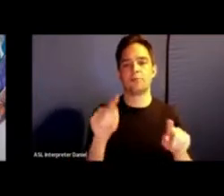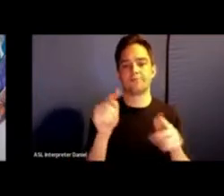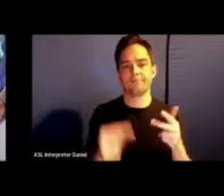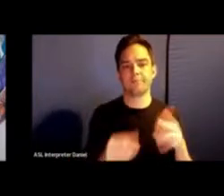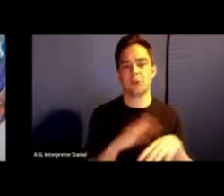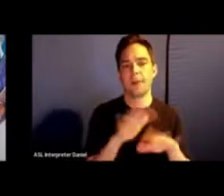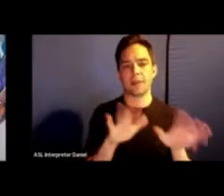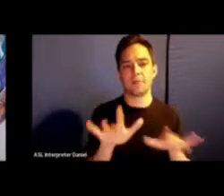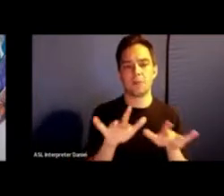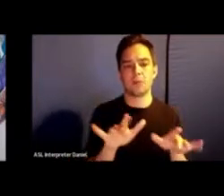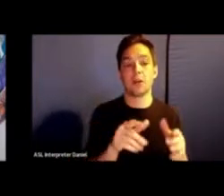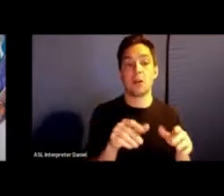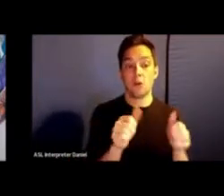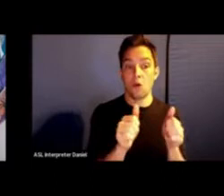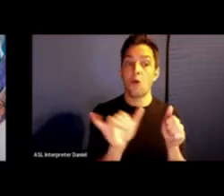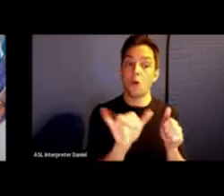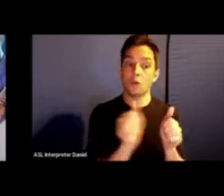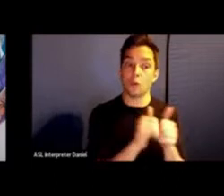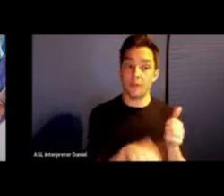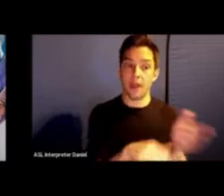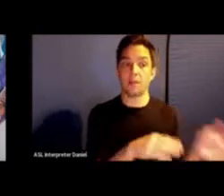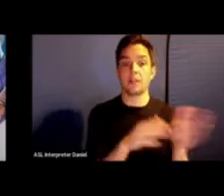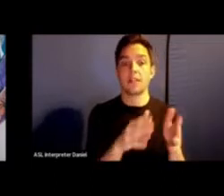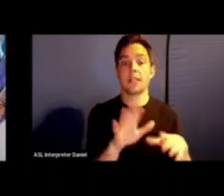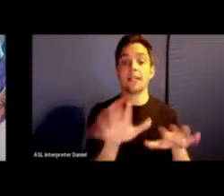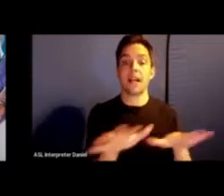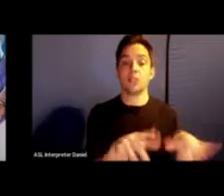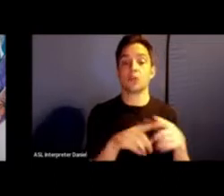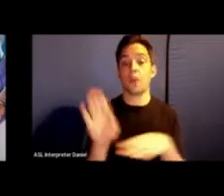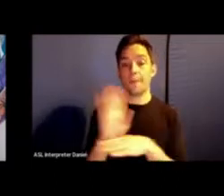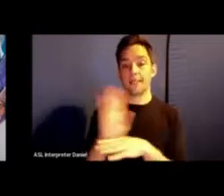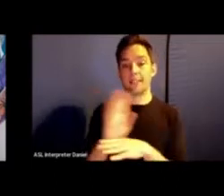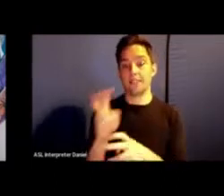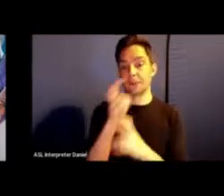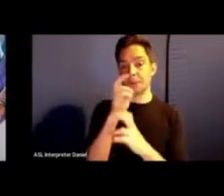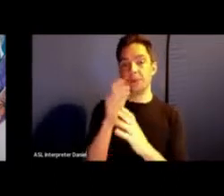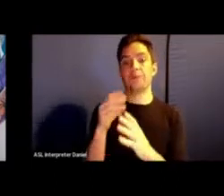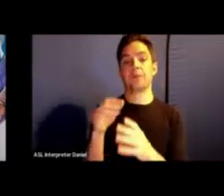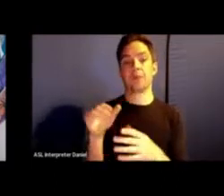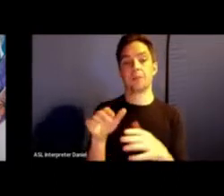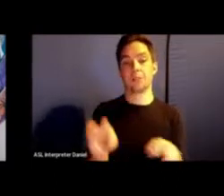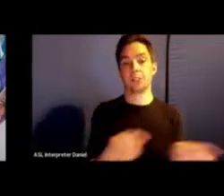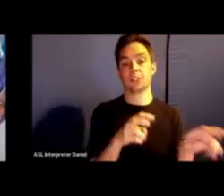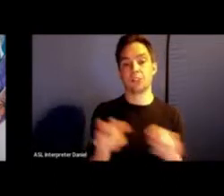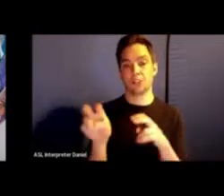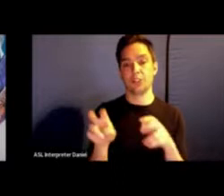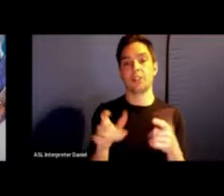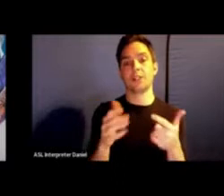you also have to be able to switch gears from casual to business very quickly. When I first started consultants were supposed to dress in business